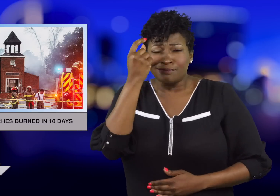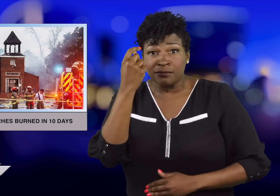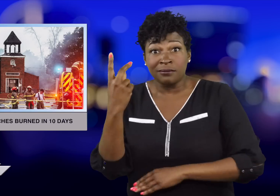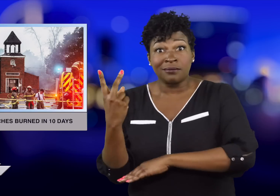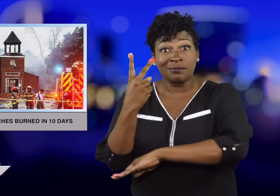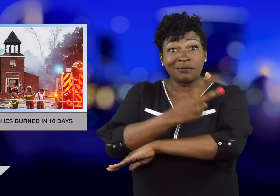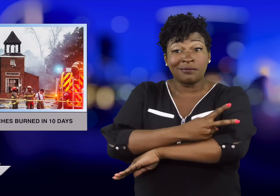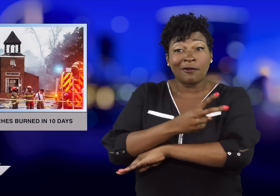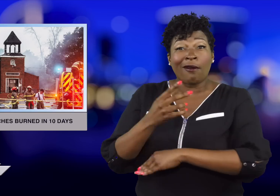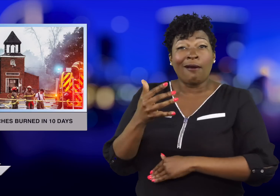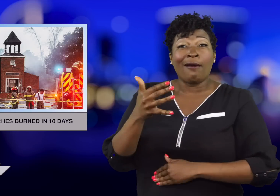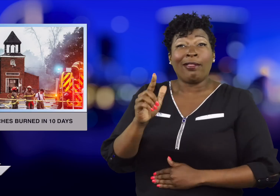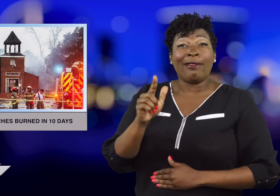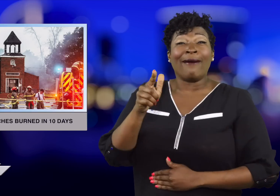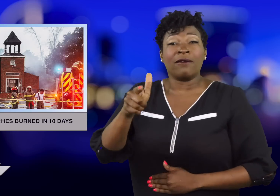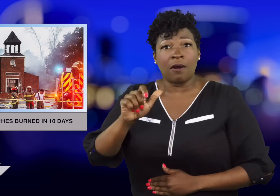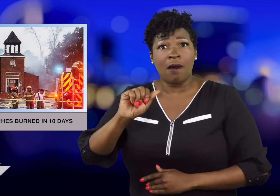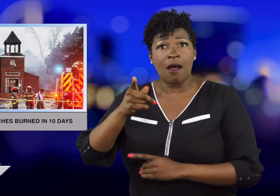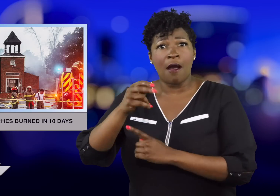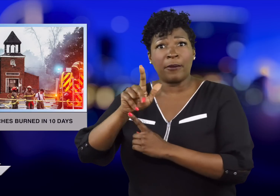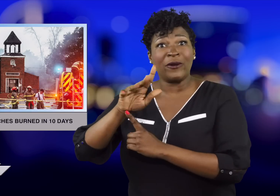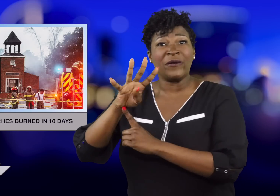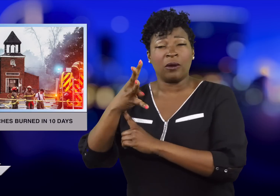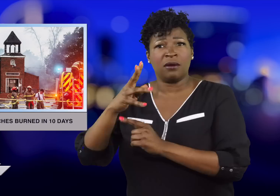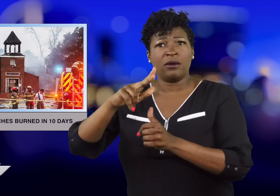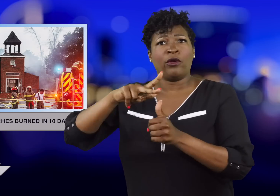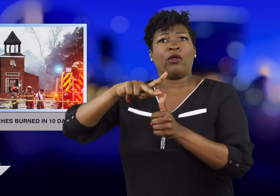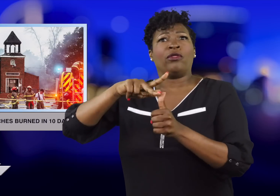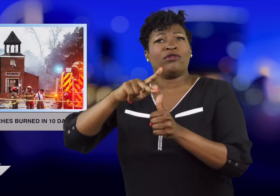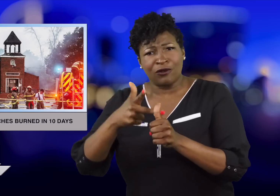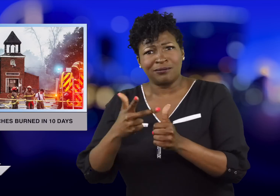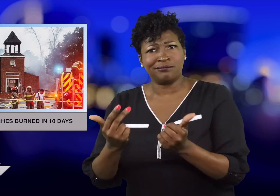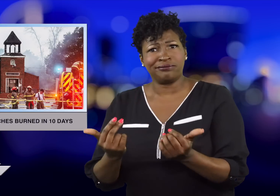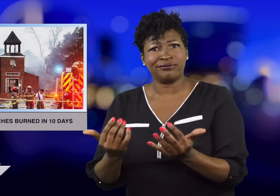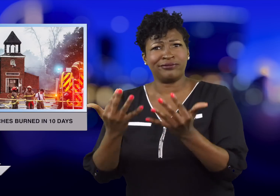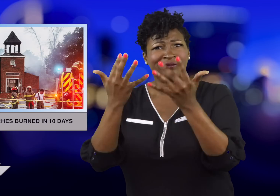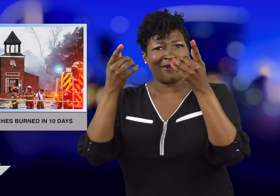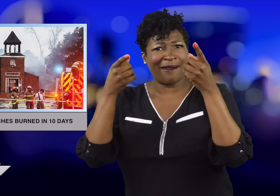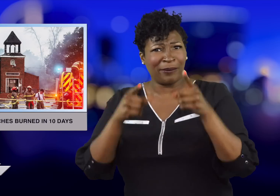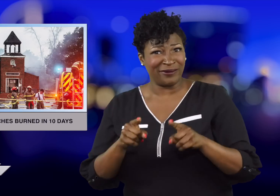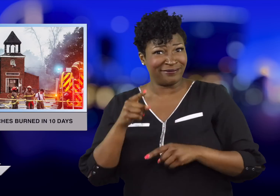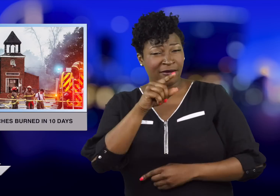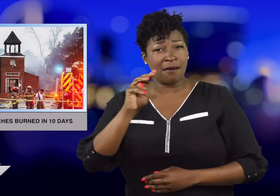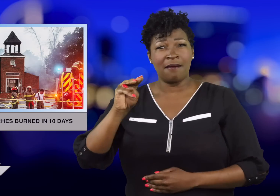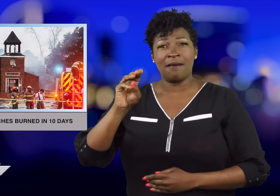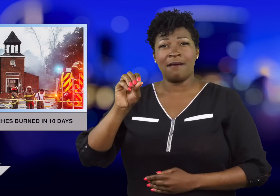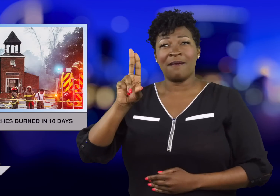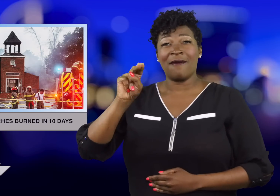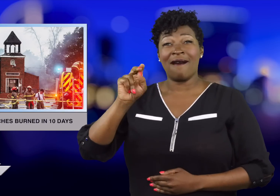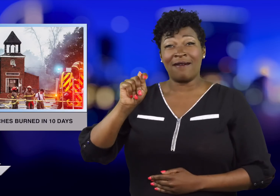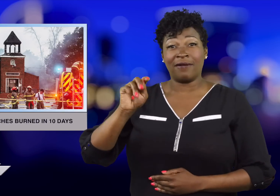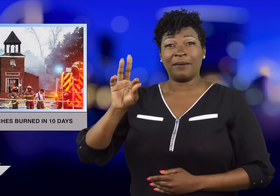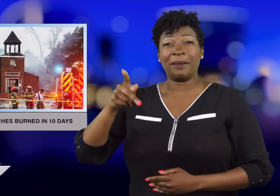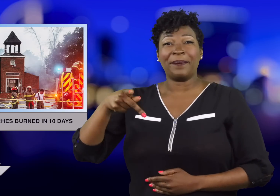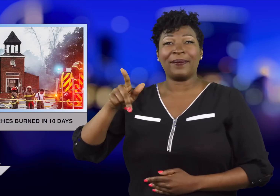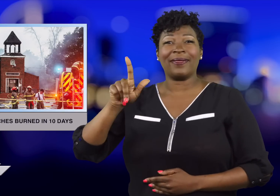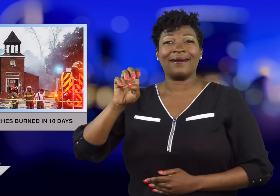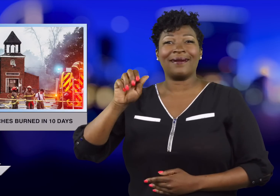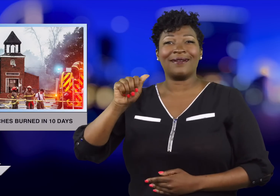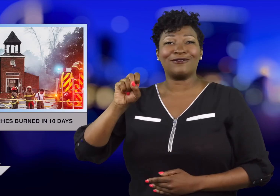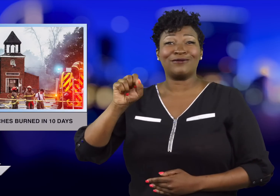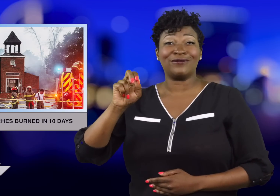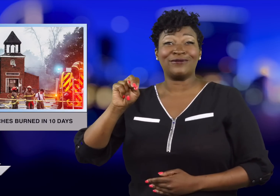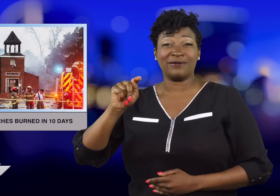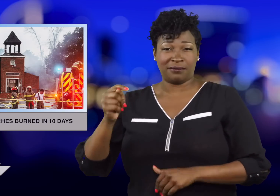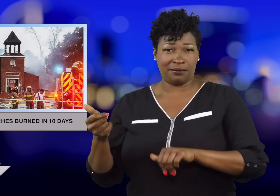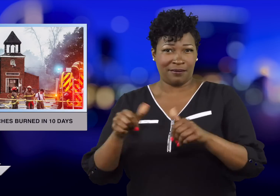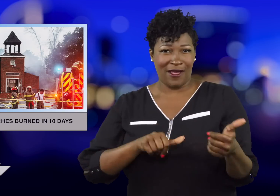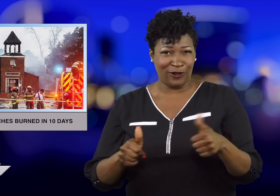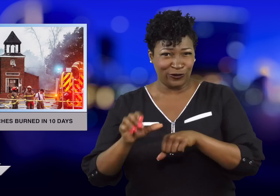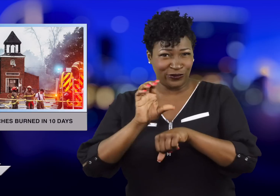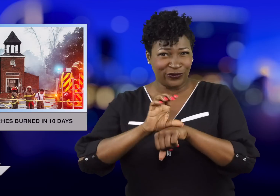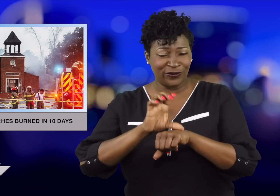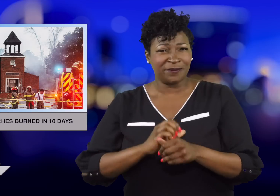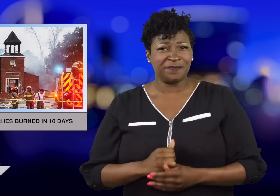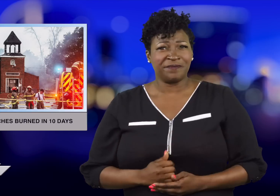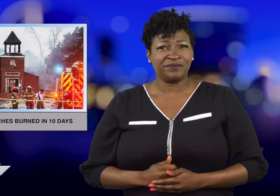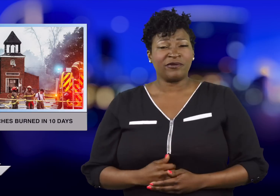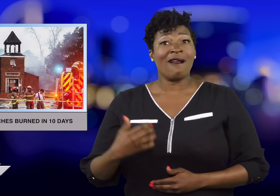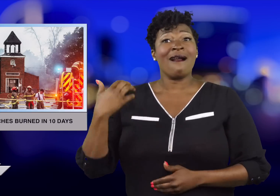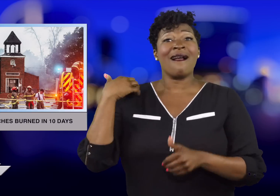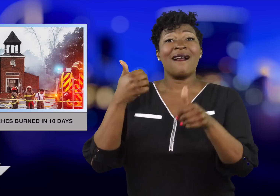The third occurred two days later April 4 at Mount Pleasant Baptist church.